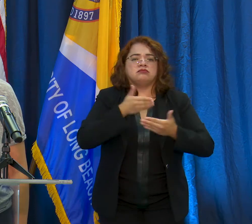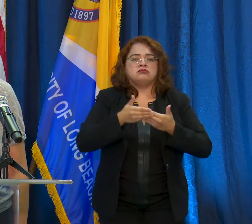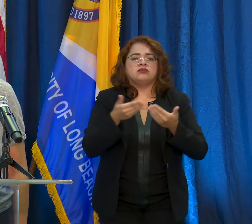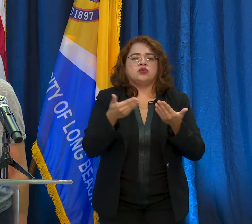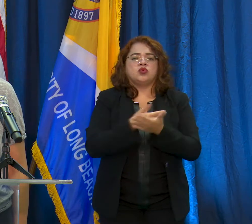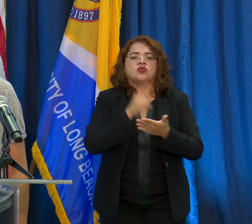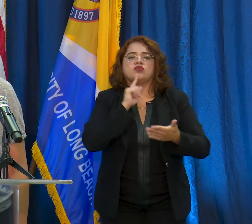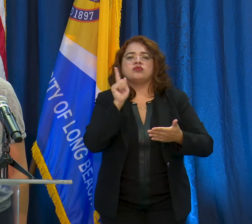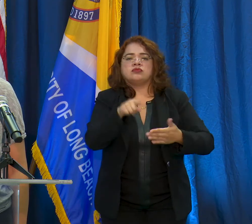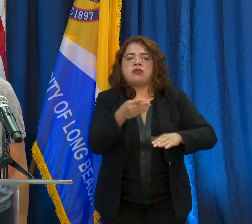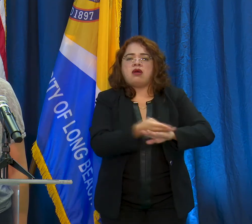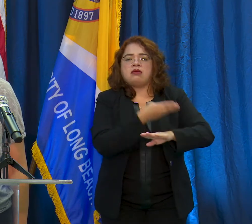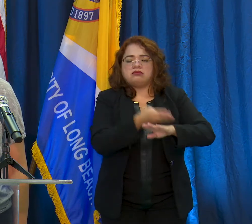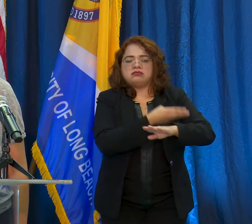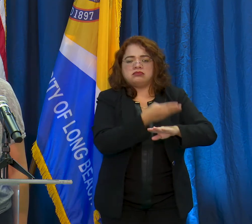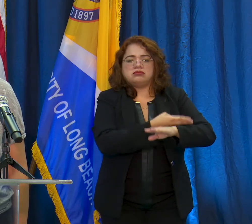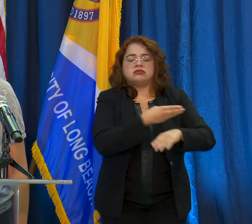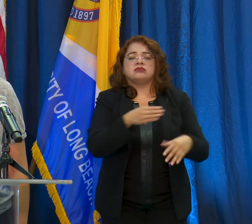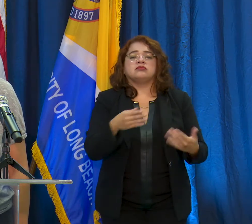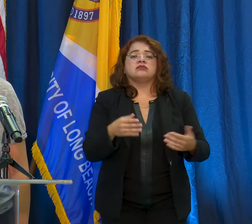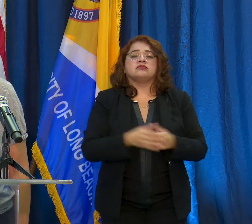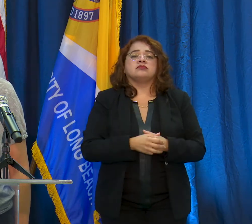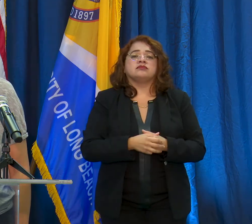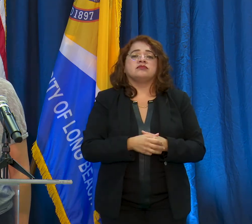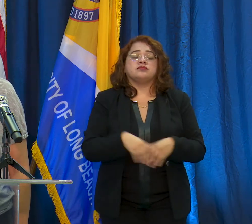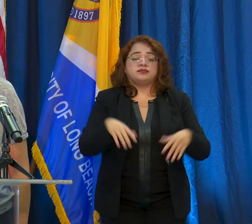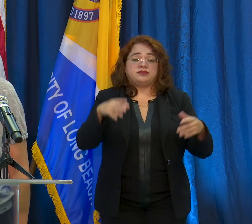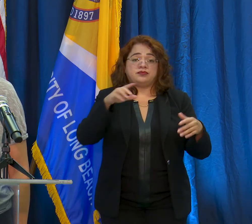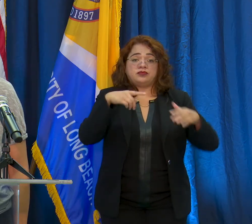The new dates to our quarantine order,